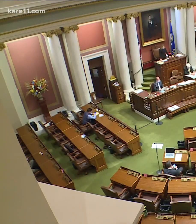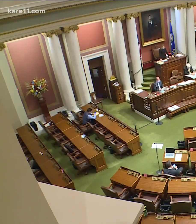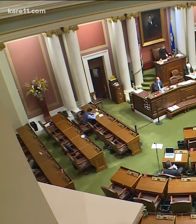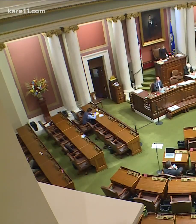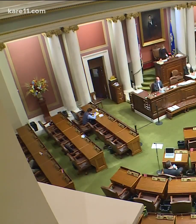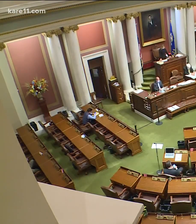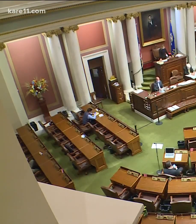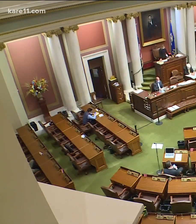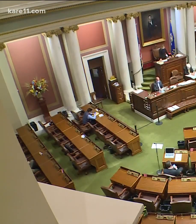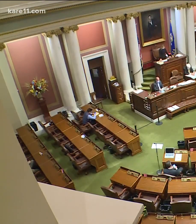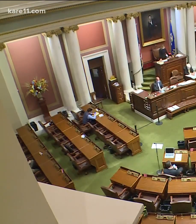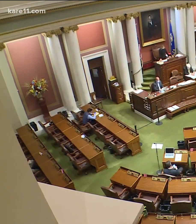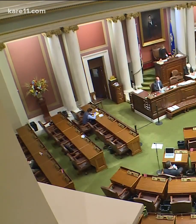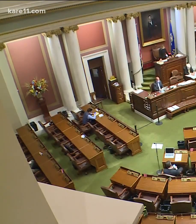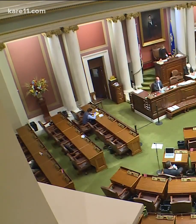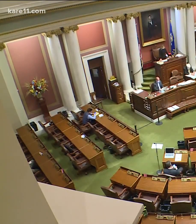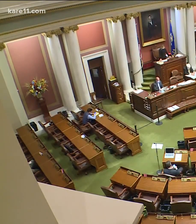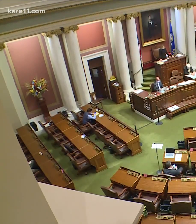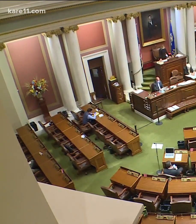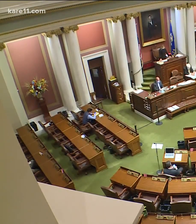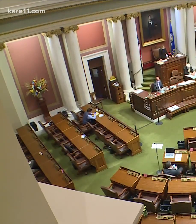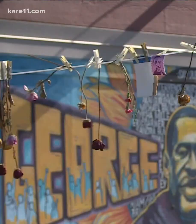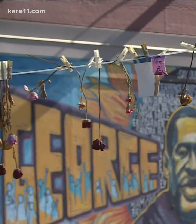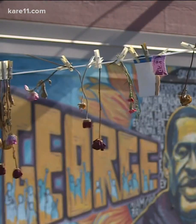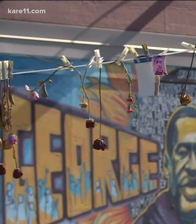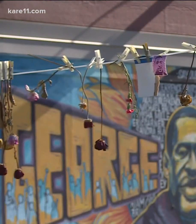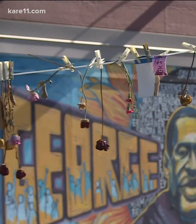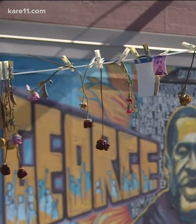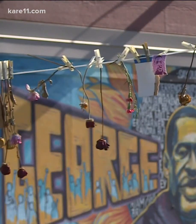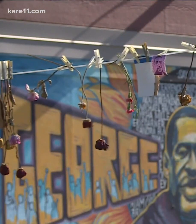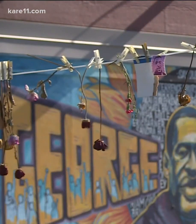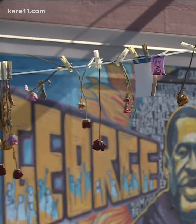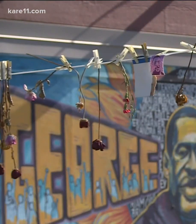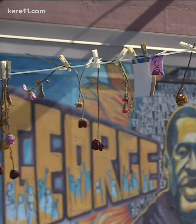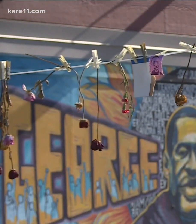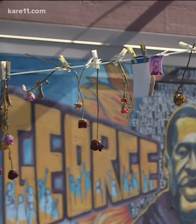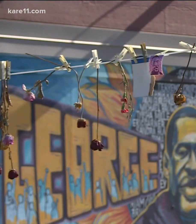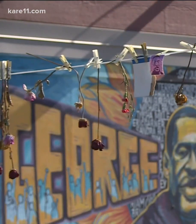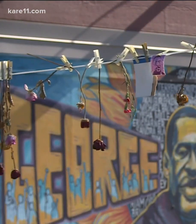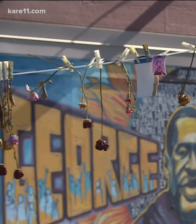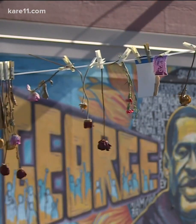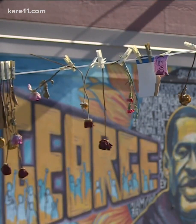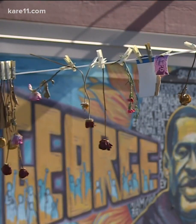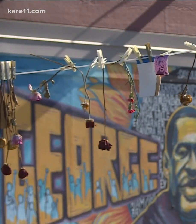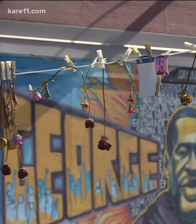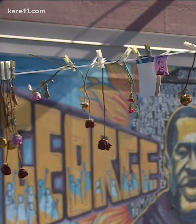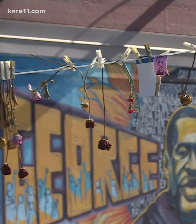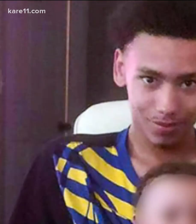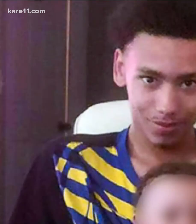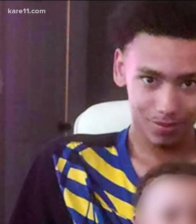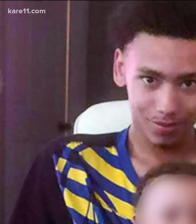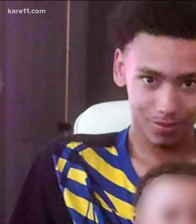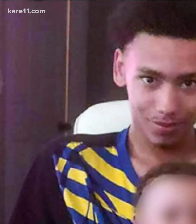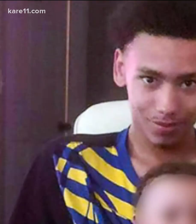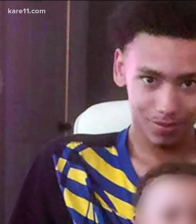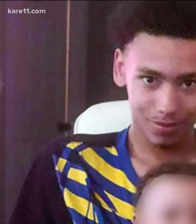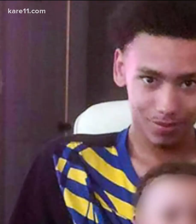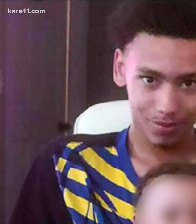HAPPPENING AT THE STATE CAPITOL. I HOPE THE SENATE DOESN'T TREAT OUR LIVES LIKE A BARGAINING CHIP.